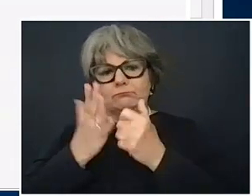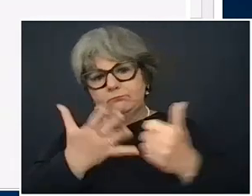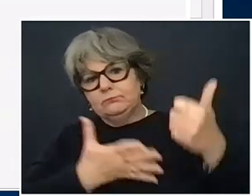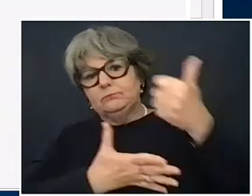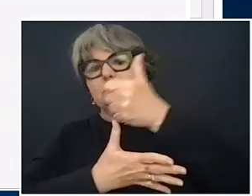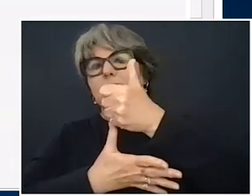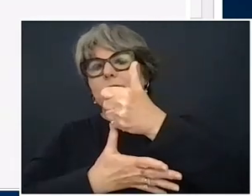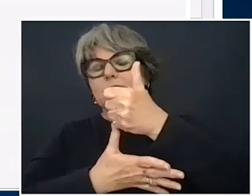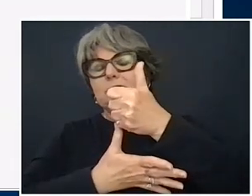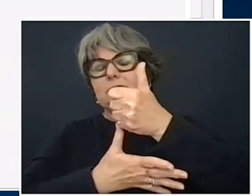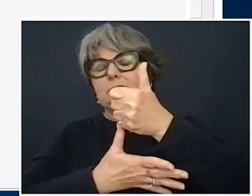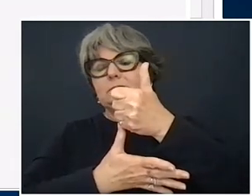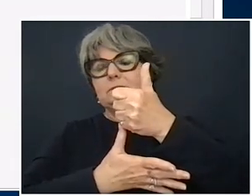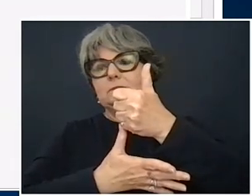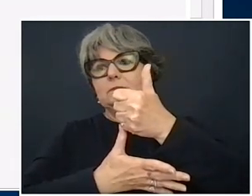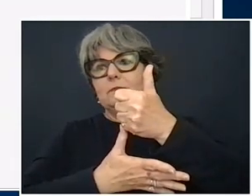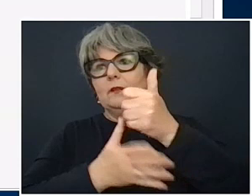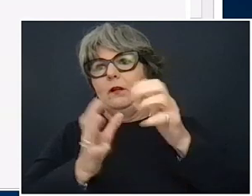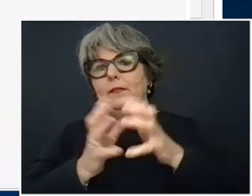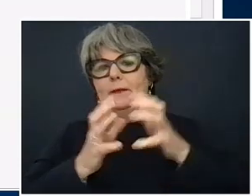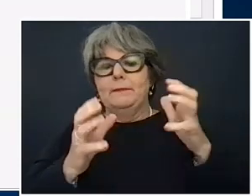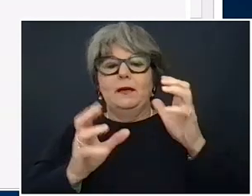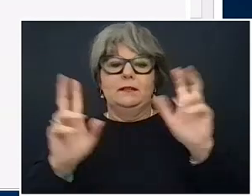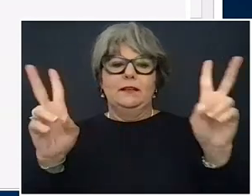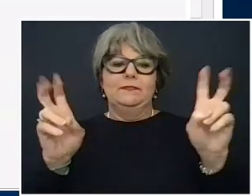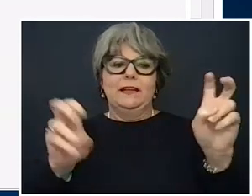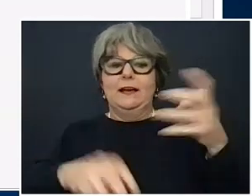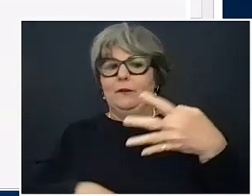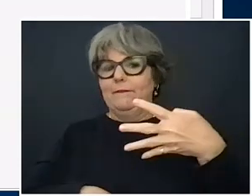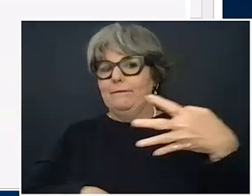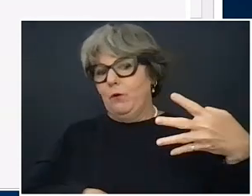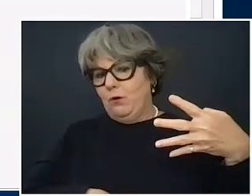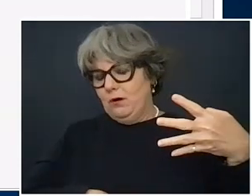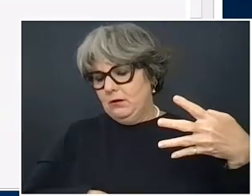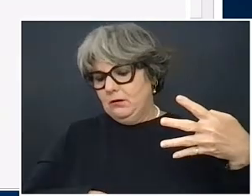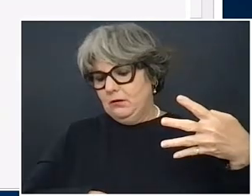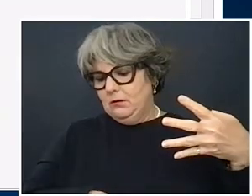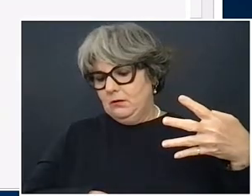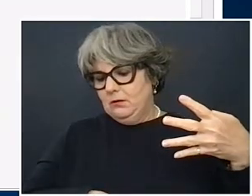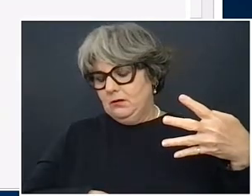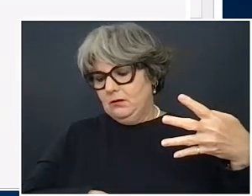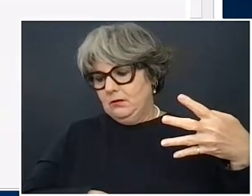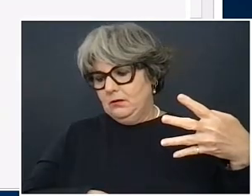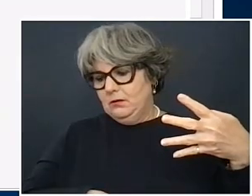on the amount of Title IV volume that an